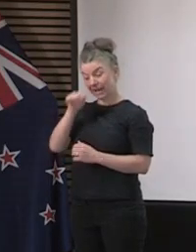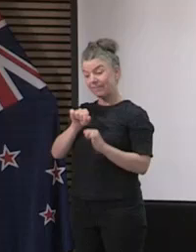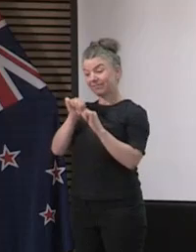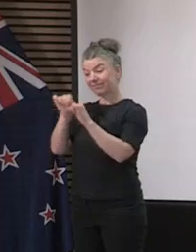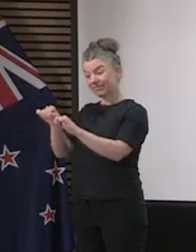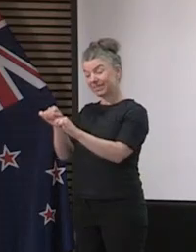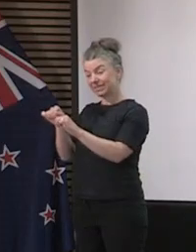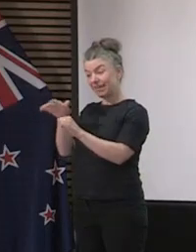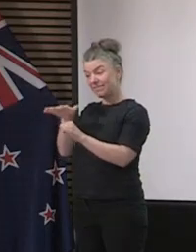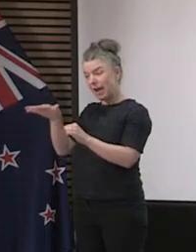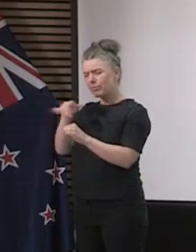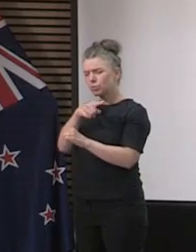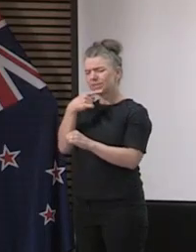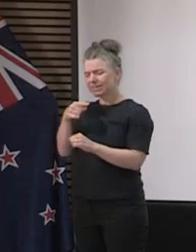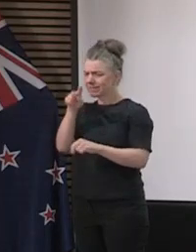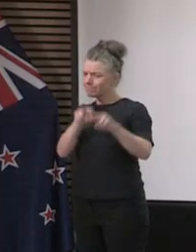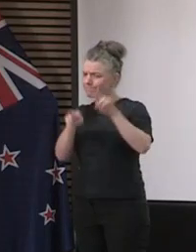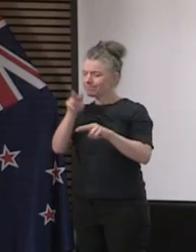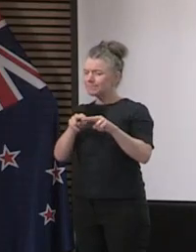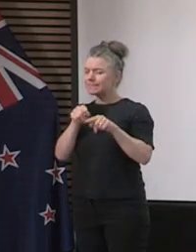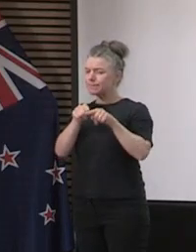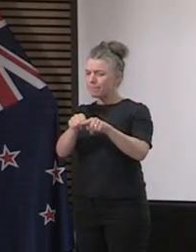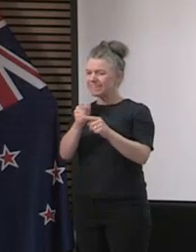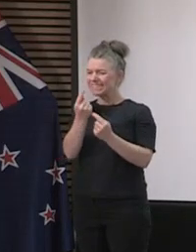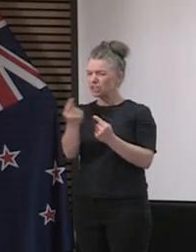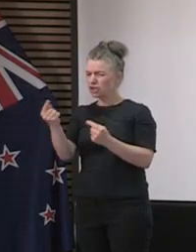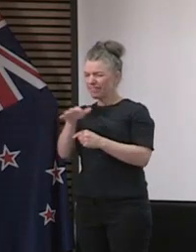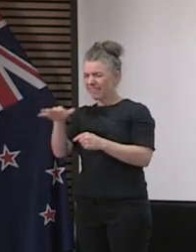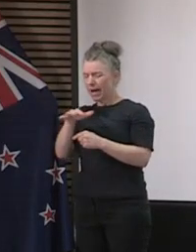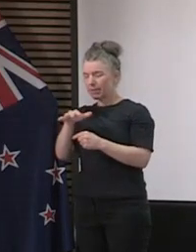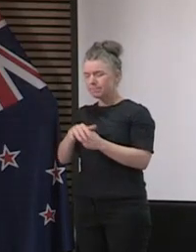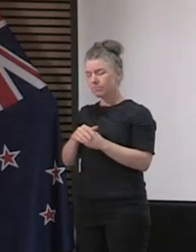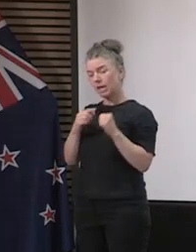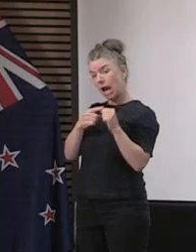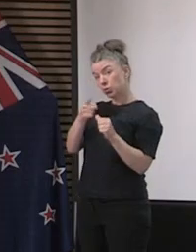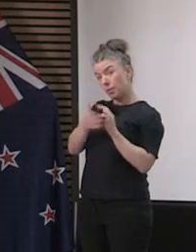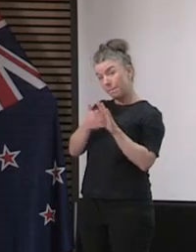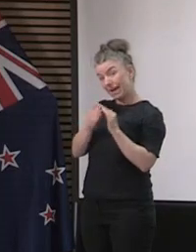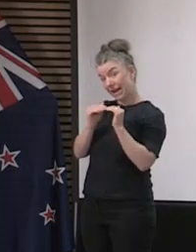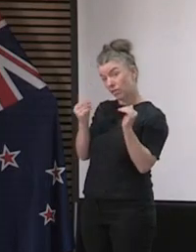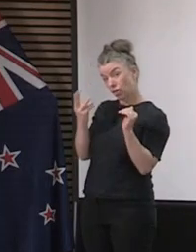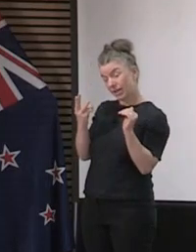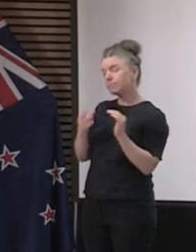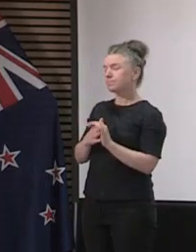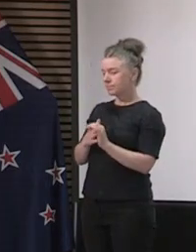basis on which family members will be able to visit their loved ones in hospital?